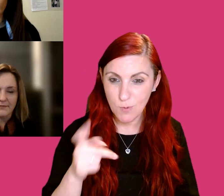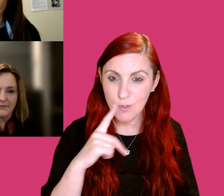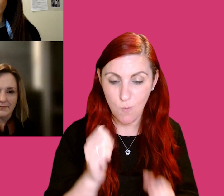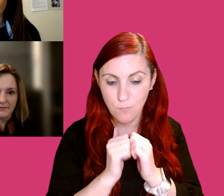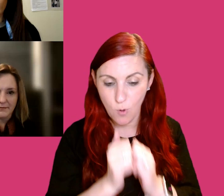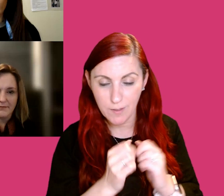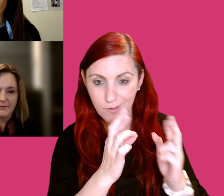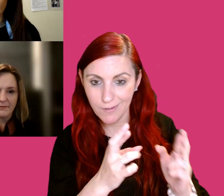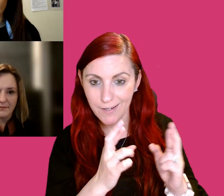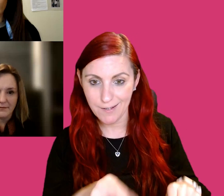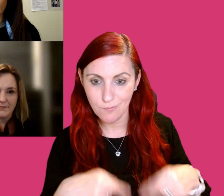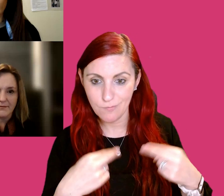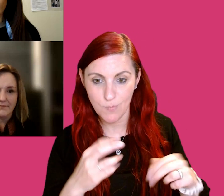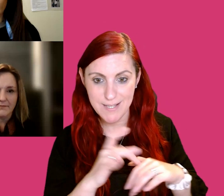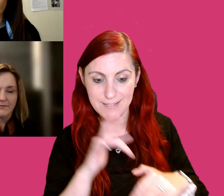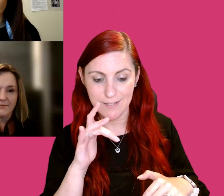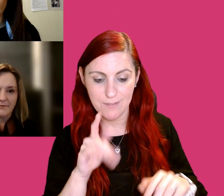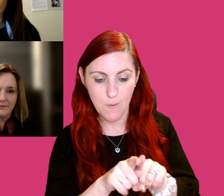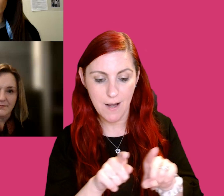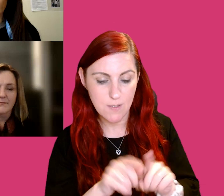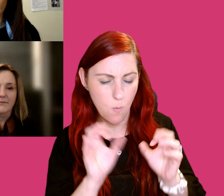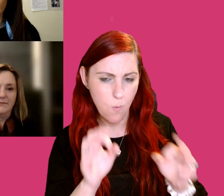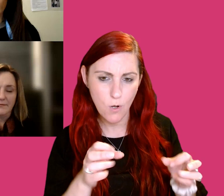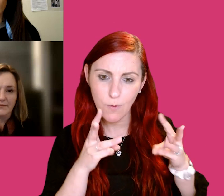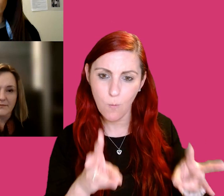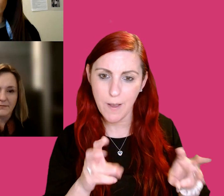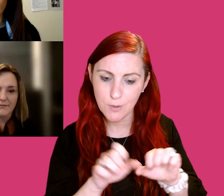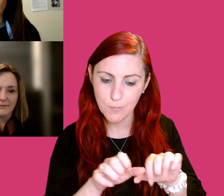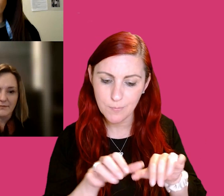know with sensitivity that is a wonderful way to get around the need for those thousand words